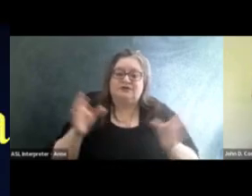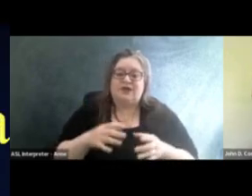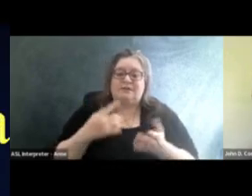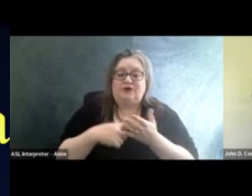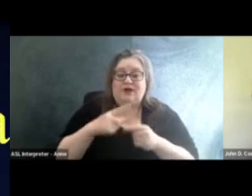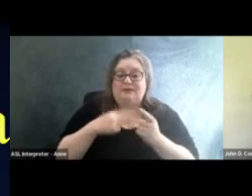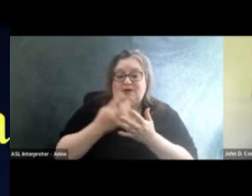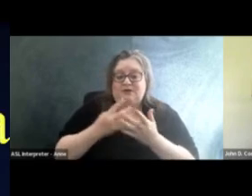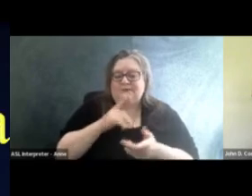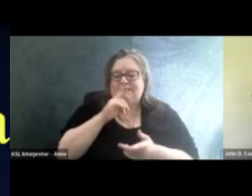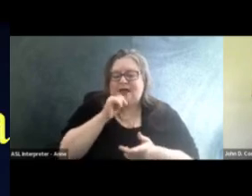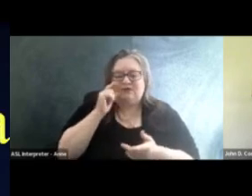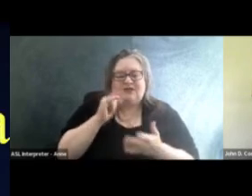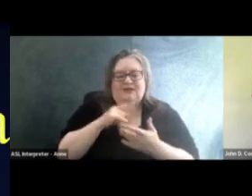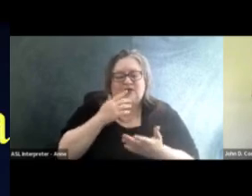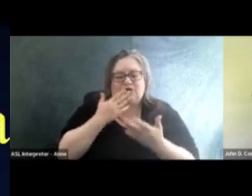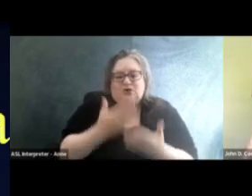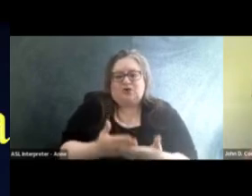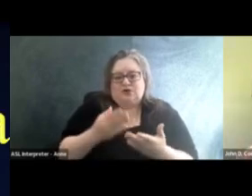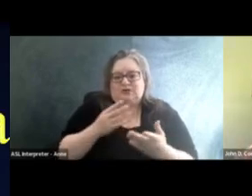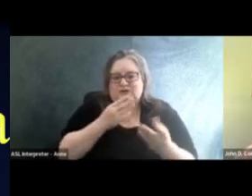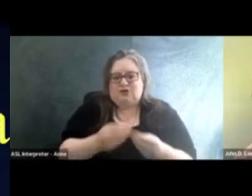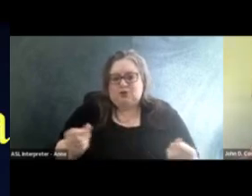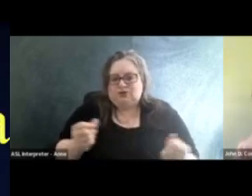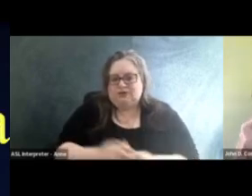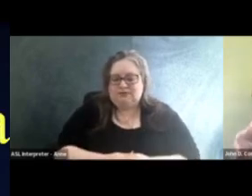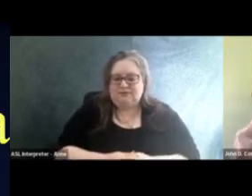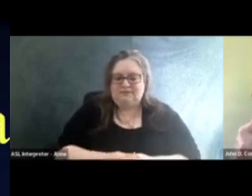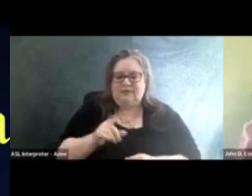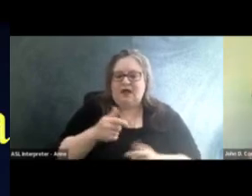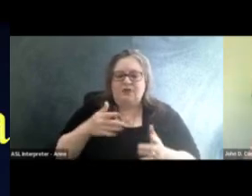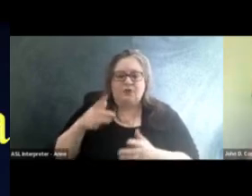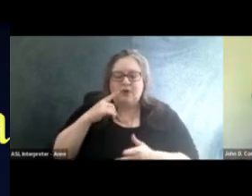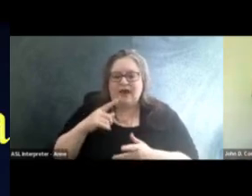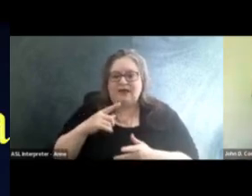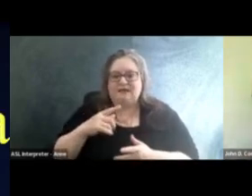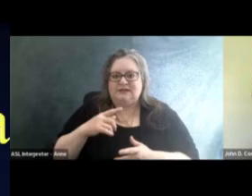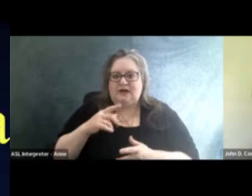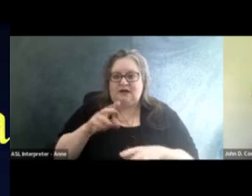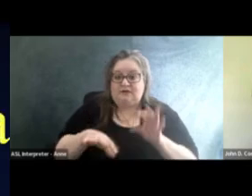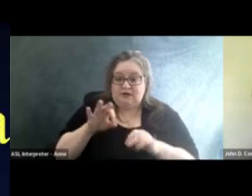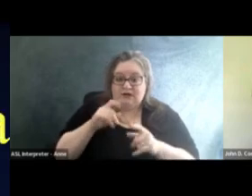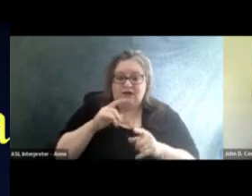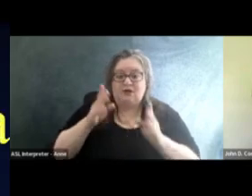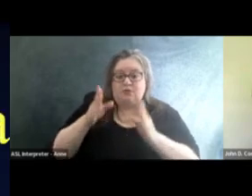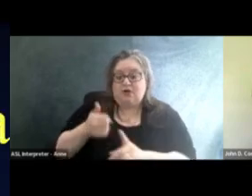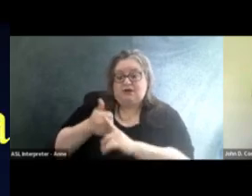a good solution. Other ways to detect are from the person's own self report. One of those is